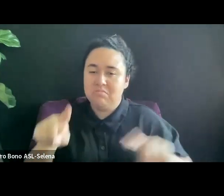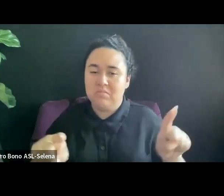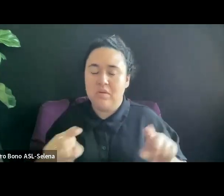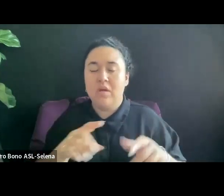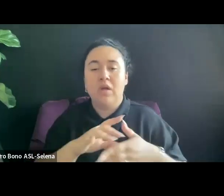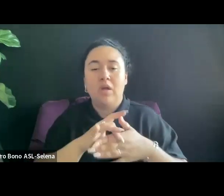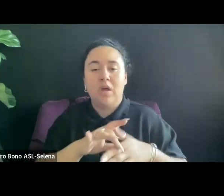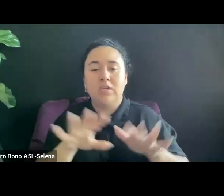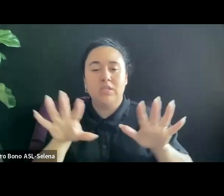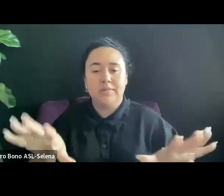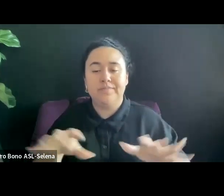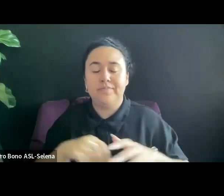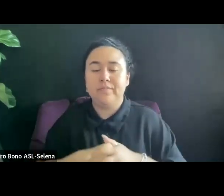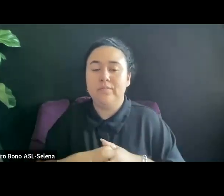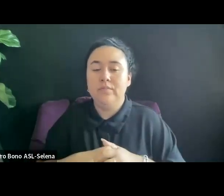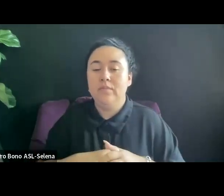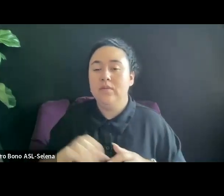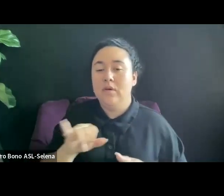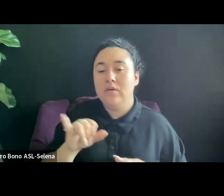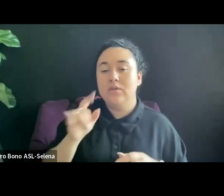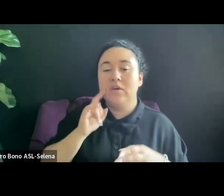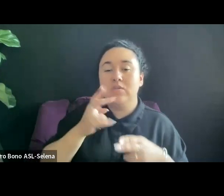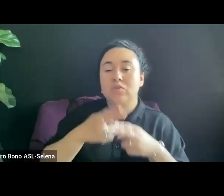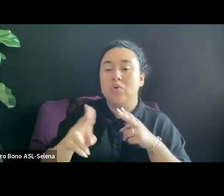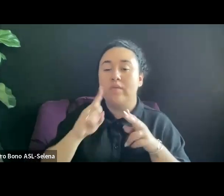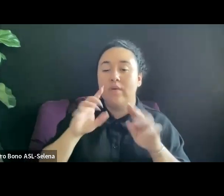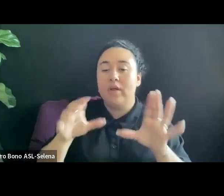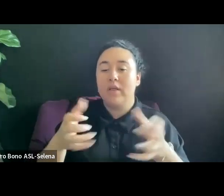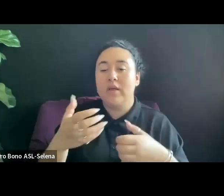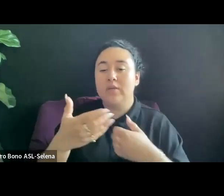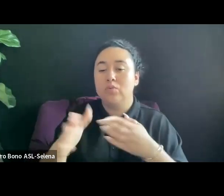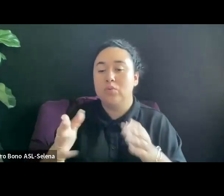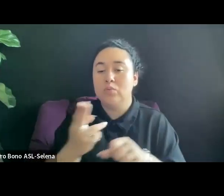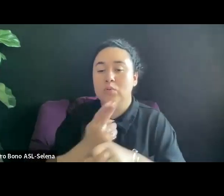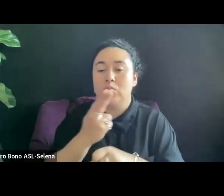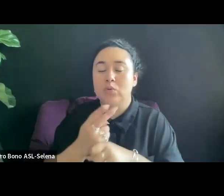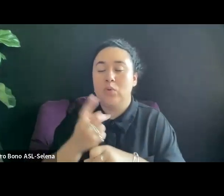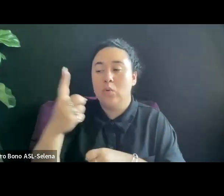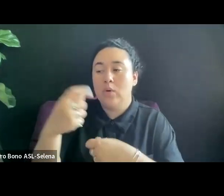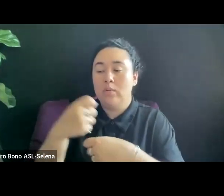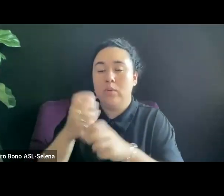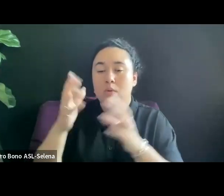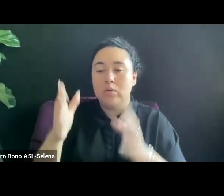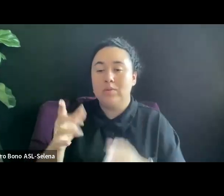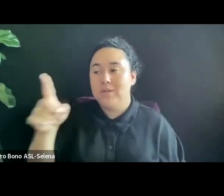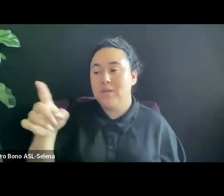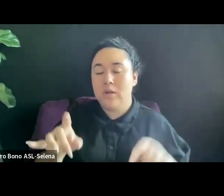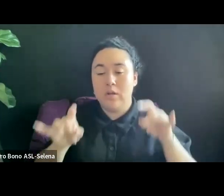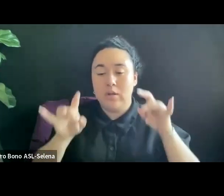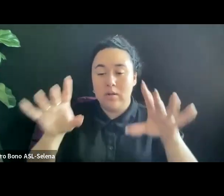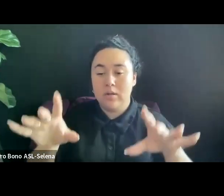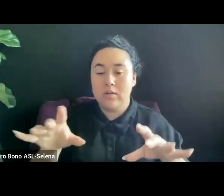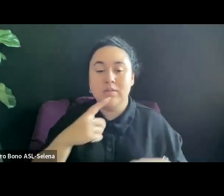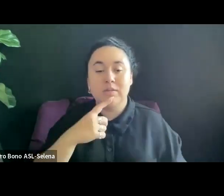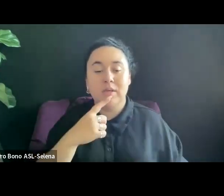ONE PRODUCER I INTERVIEWED IN AUSTRALIA SAID THAT VERSIONING WAS THE KEY TO HER SUCCESS.